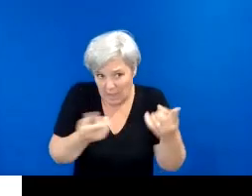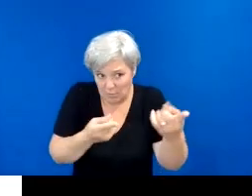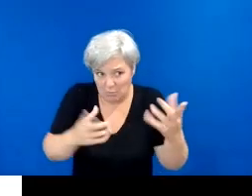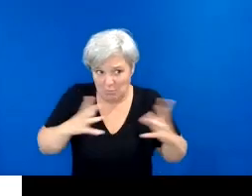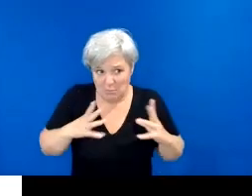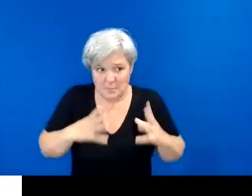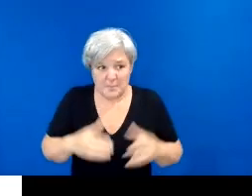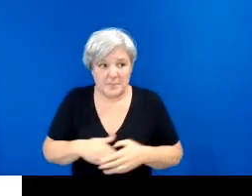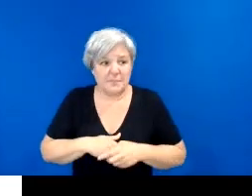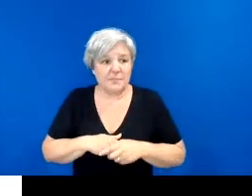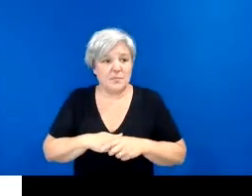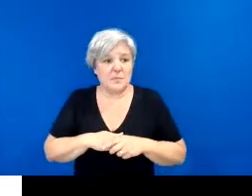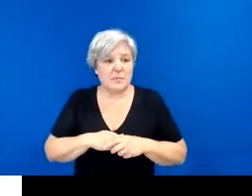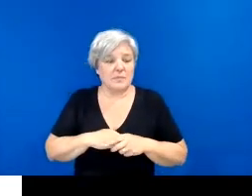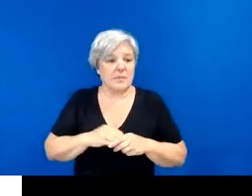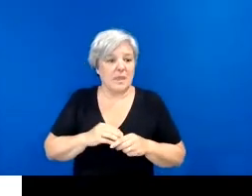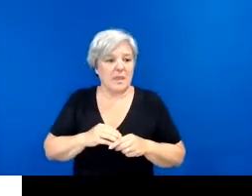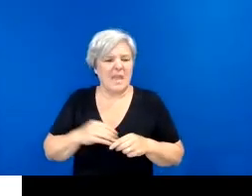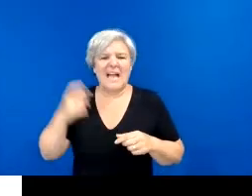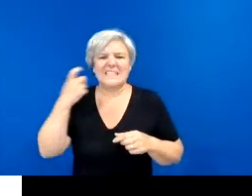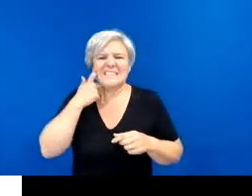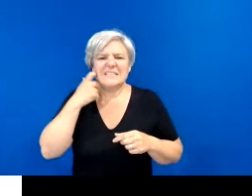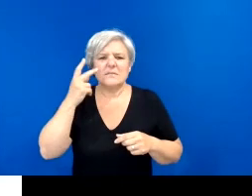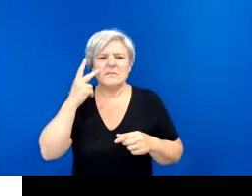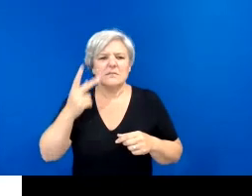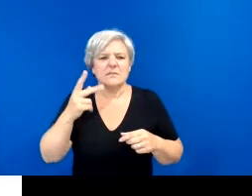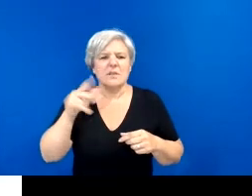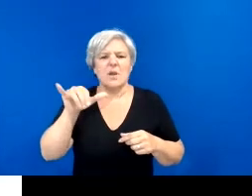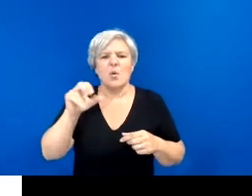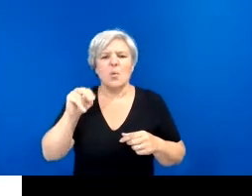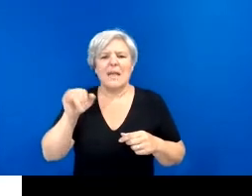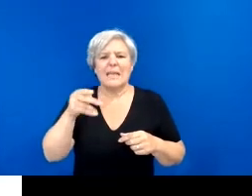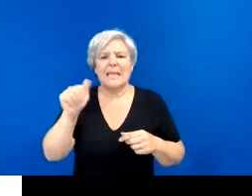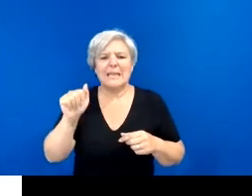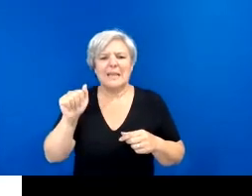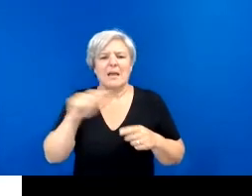I just saw I think Juanita's comment about even Unsplash images